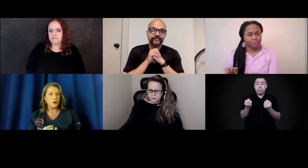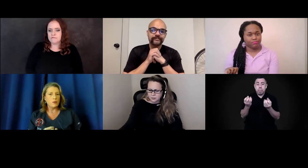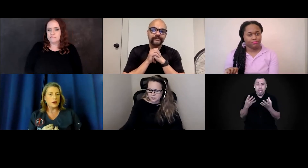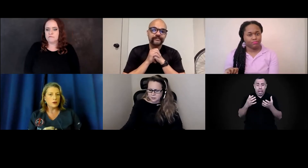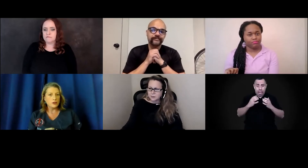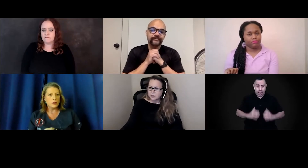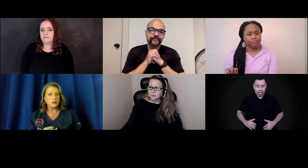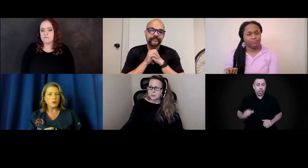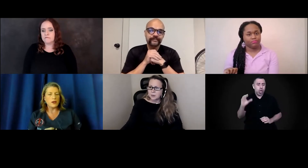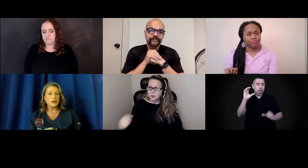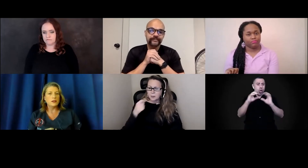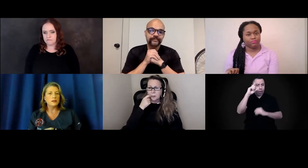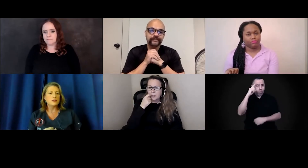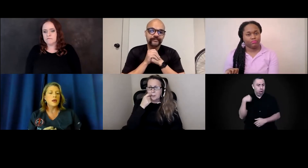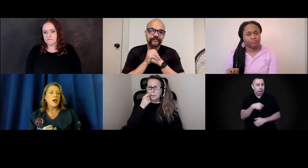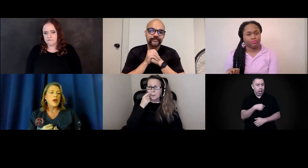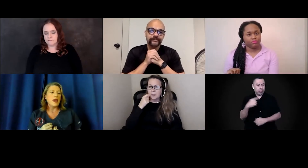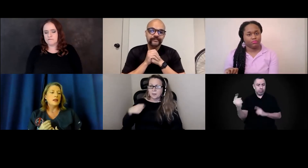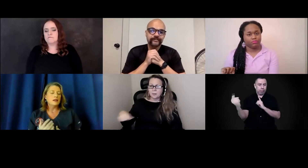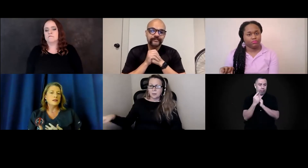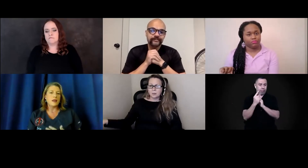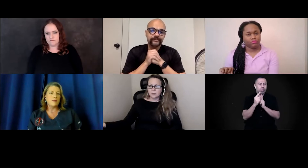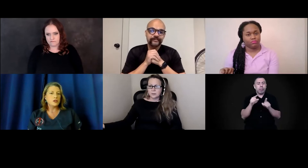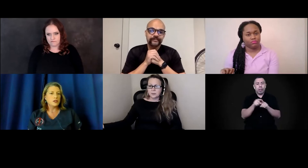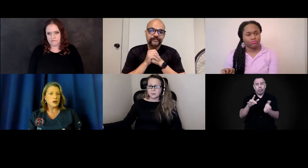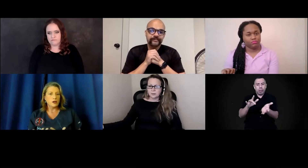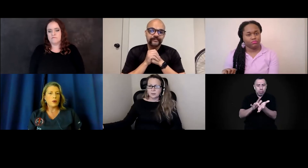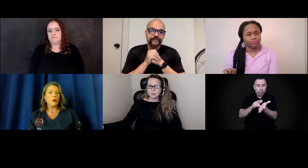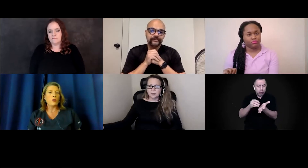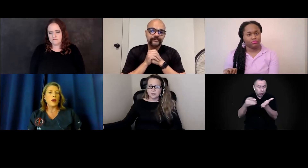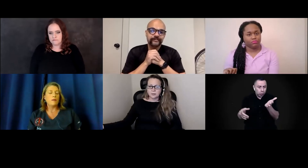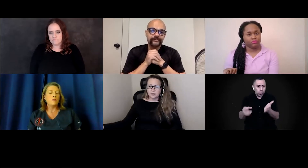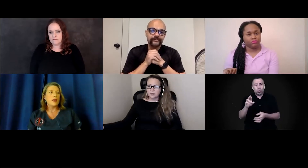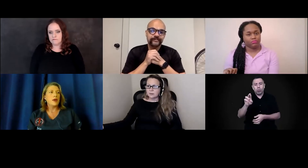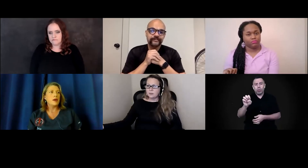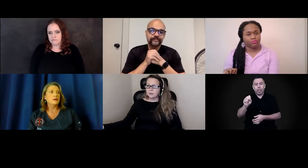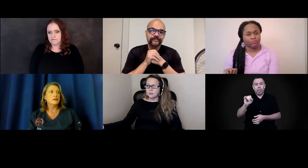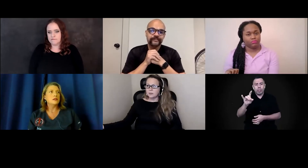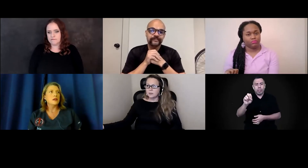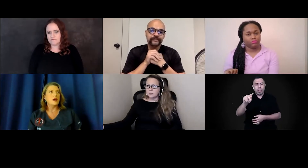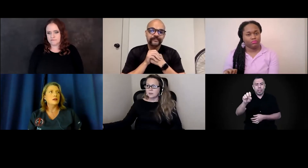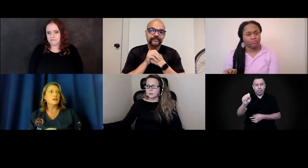So medical students or residents and let's say they've just started a program and it's